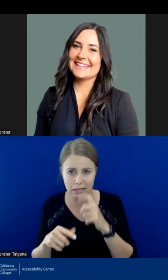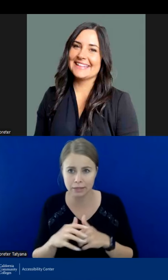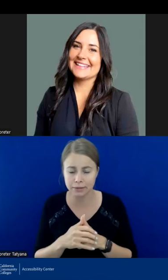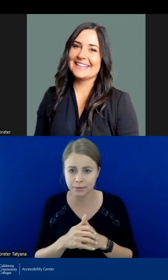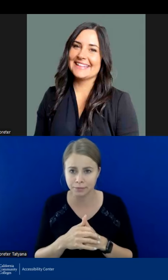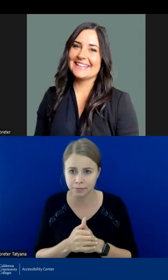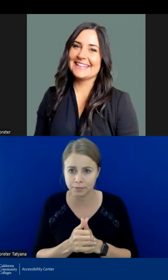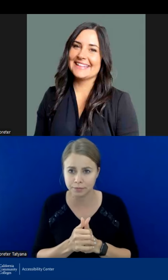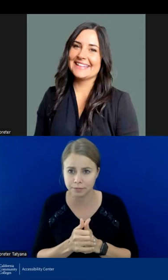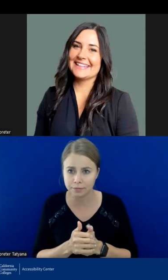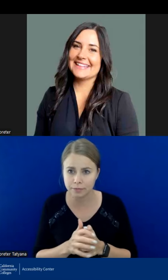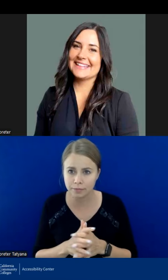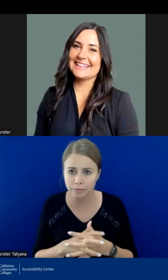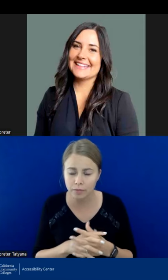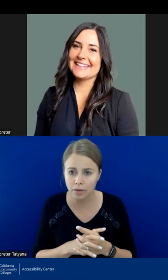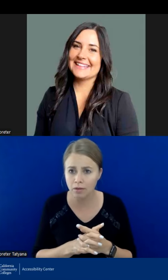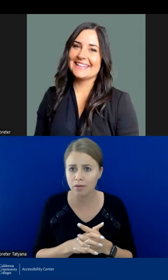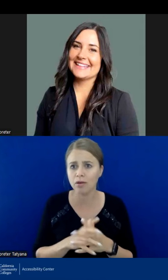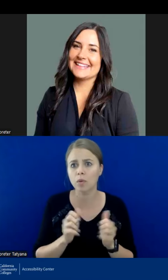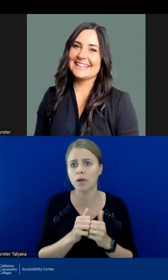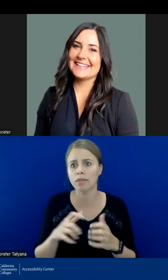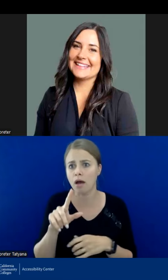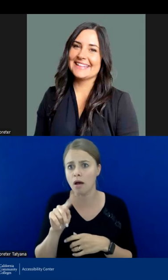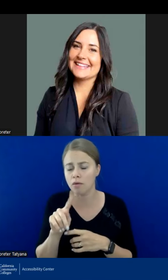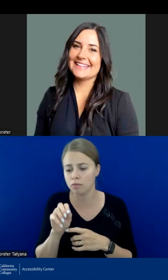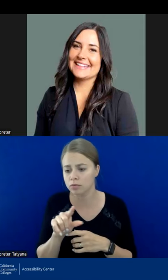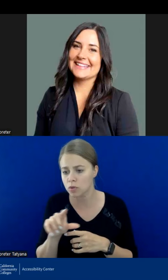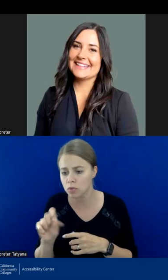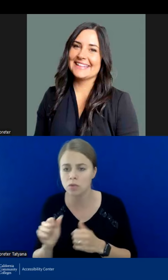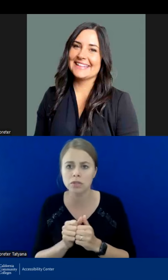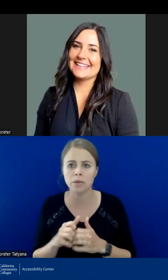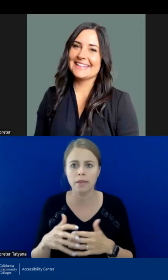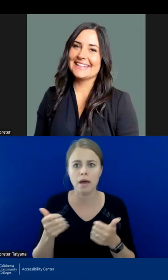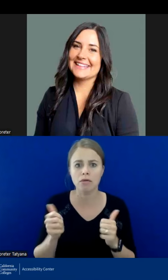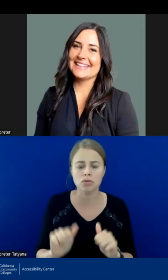And without use of any tools, without trying that document